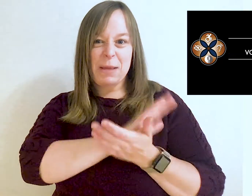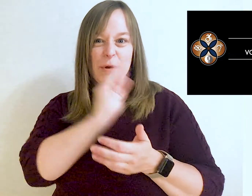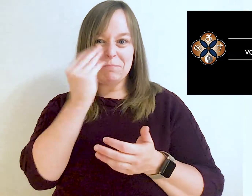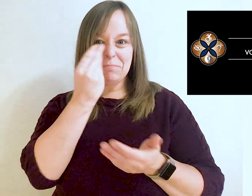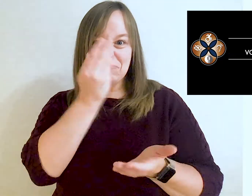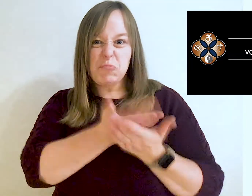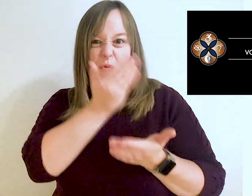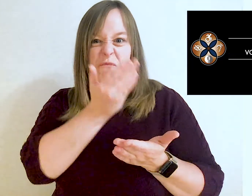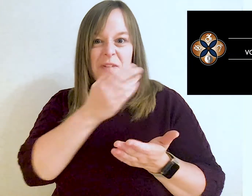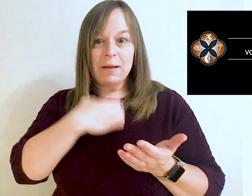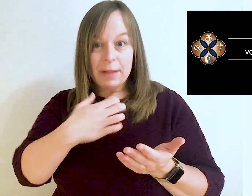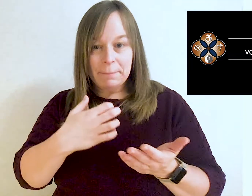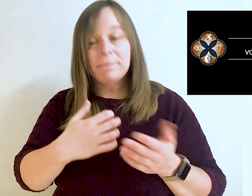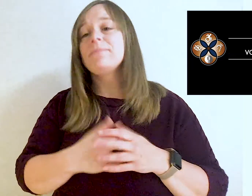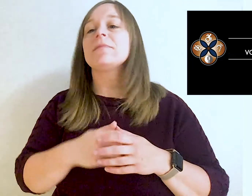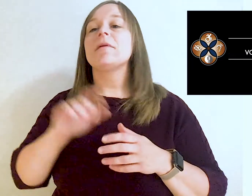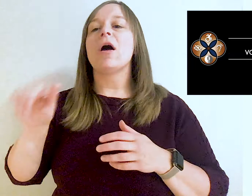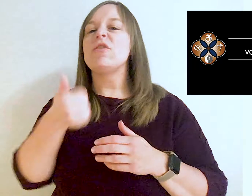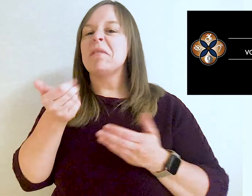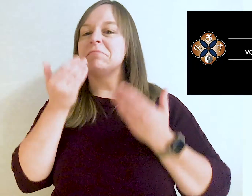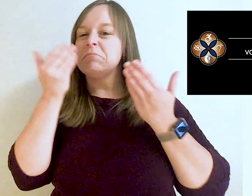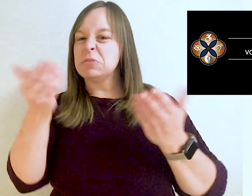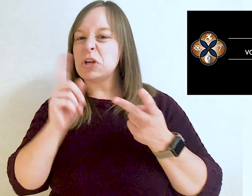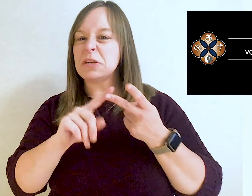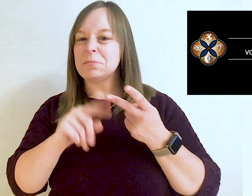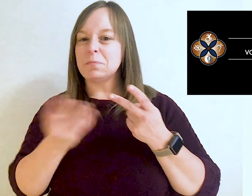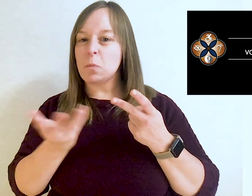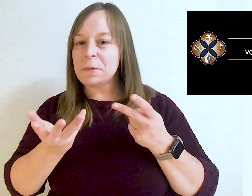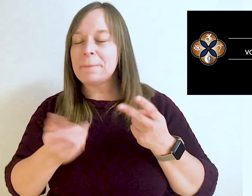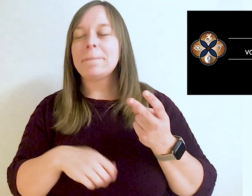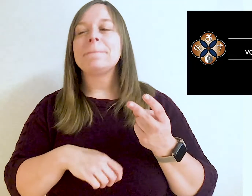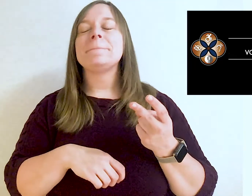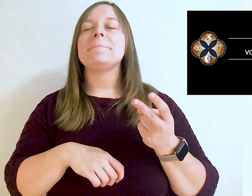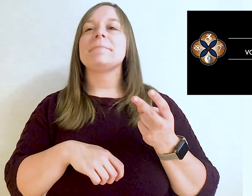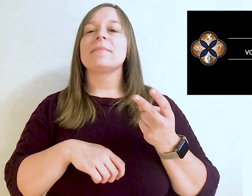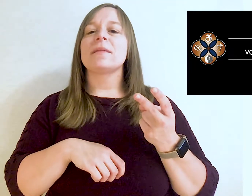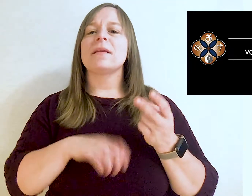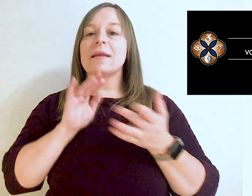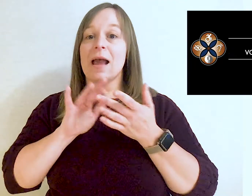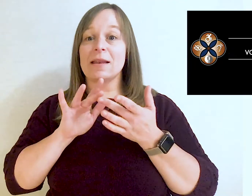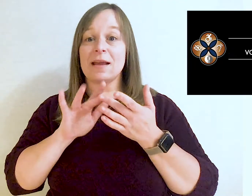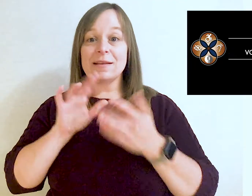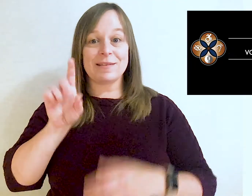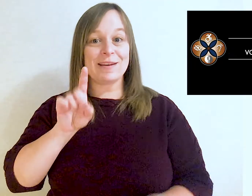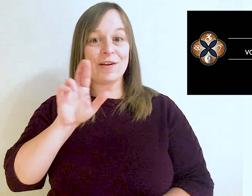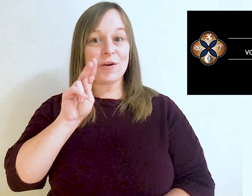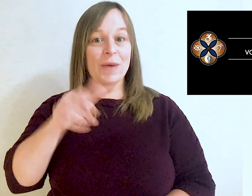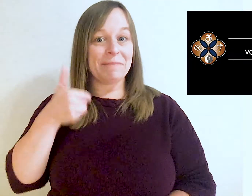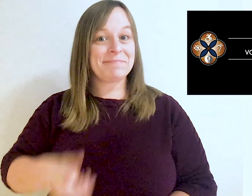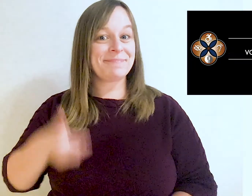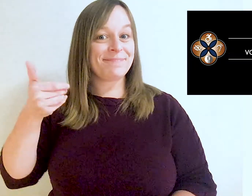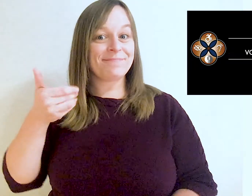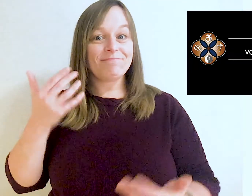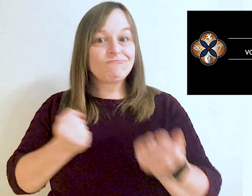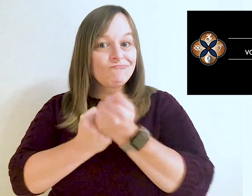this complaint. Another thing that I would suggest is you can contact DRNY for